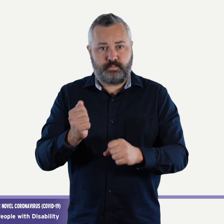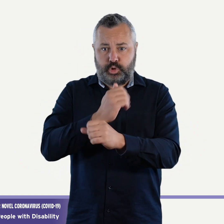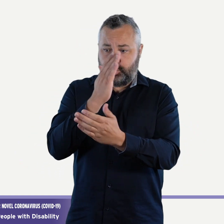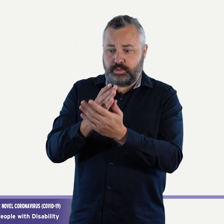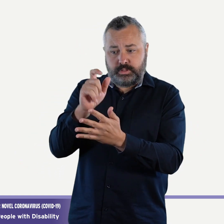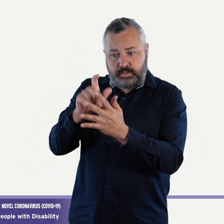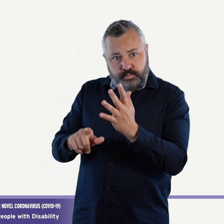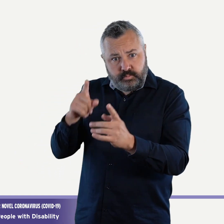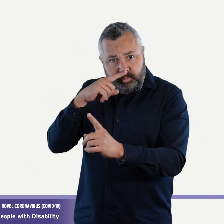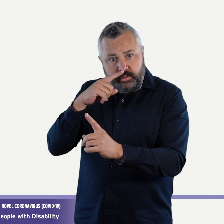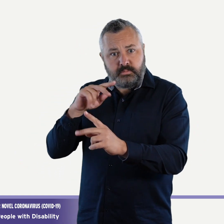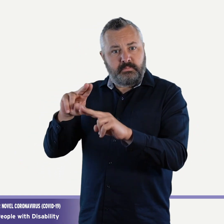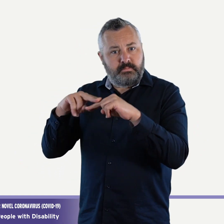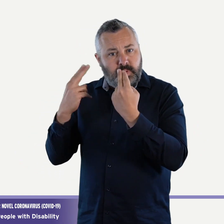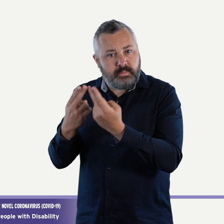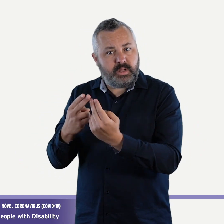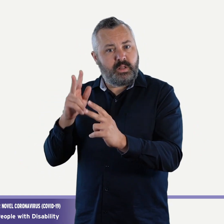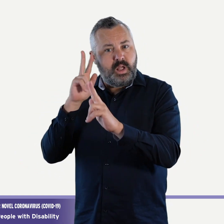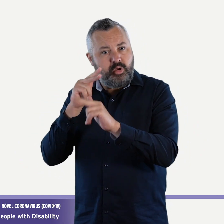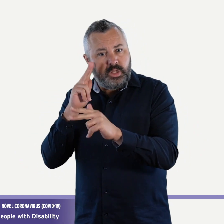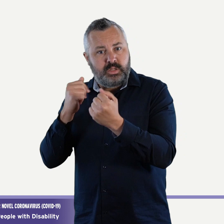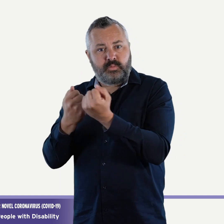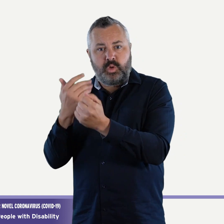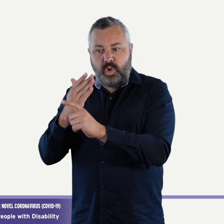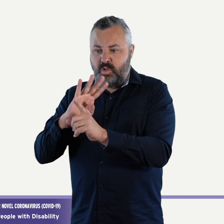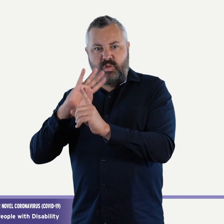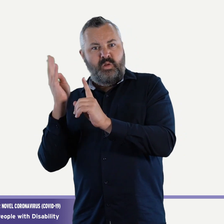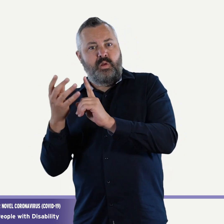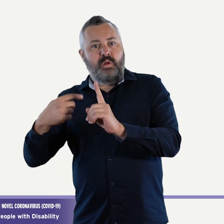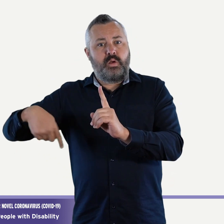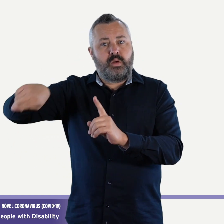People with disability, their families, carers and support workers -